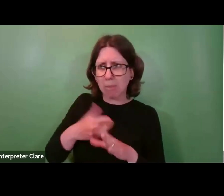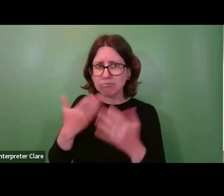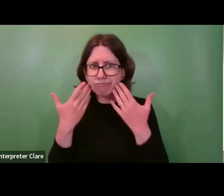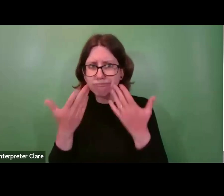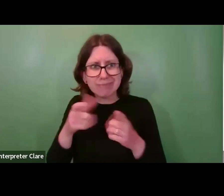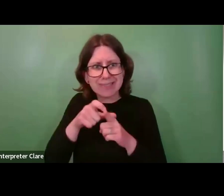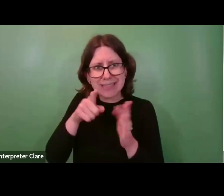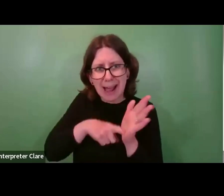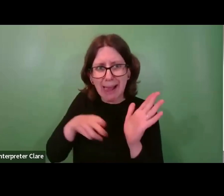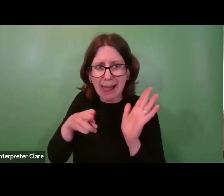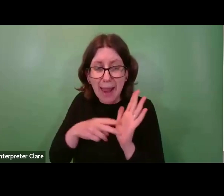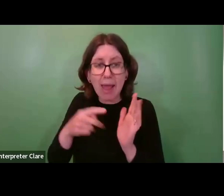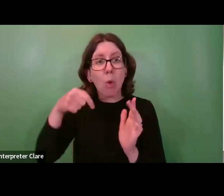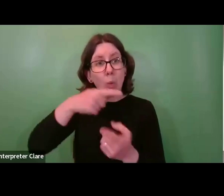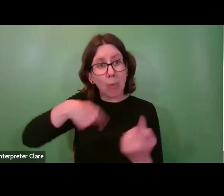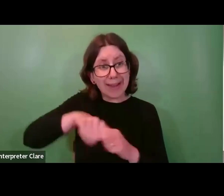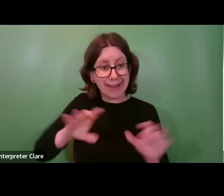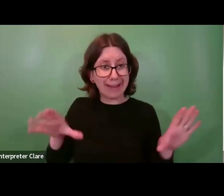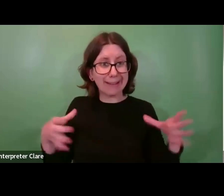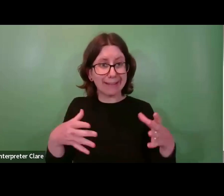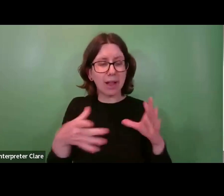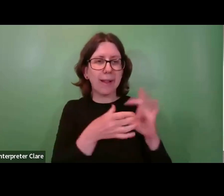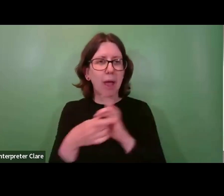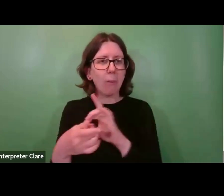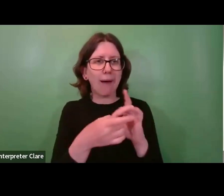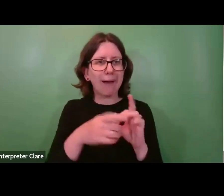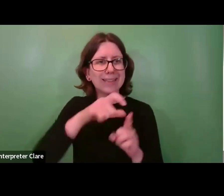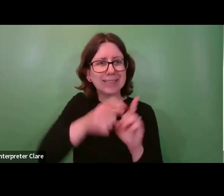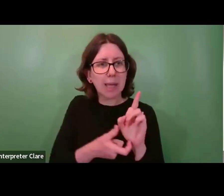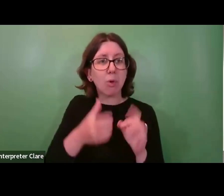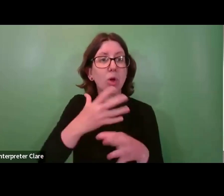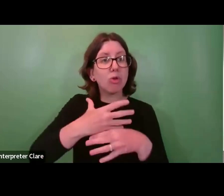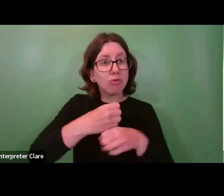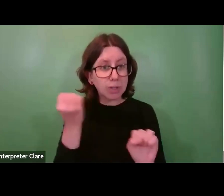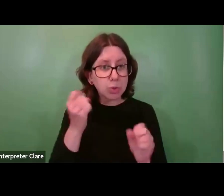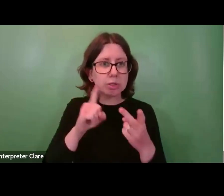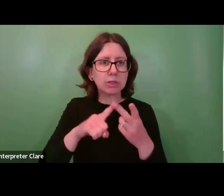we are a network of disabled graduates professionals